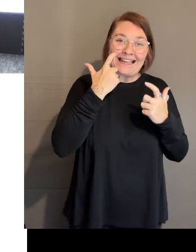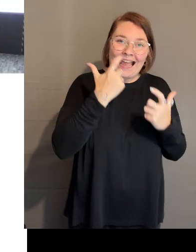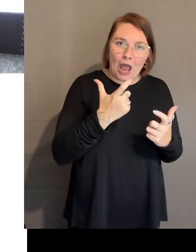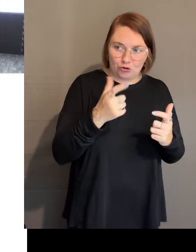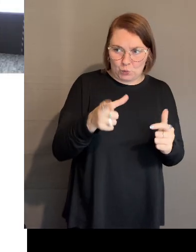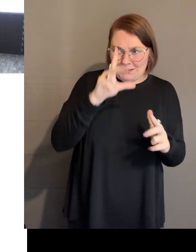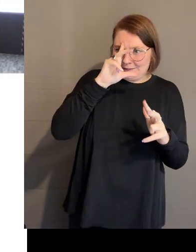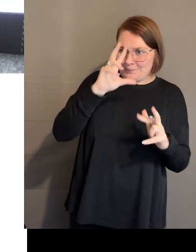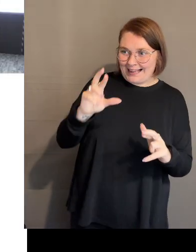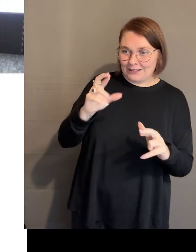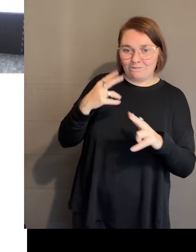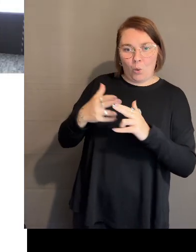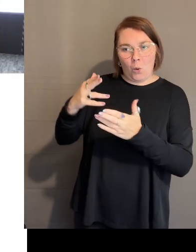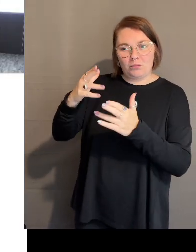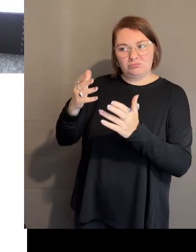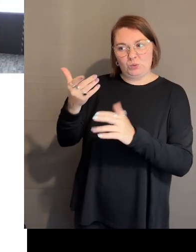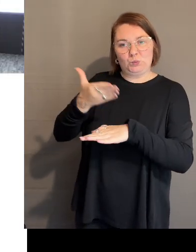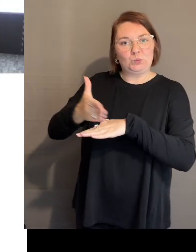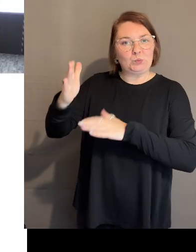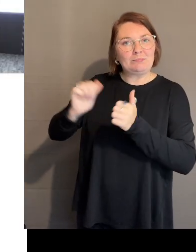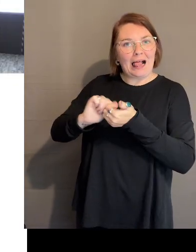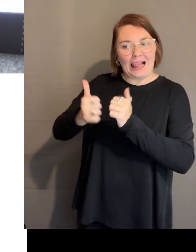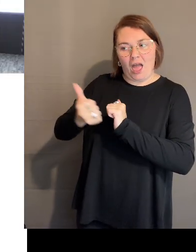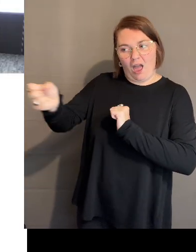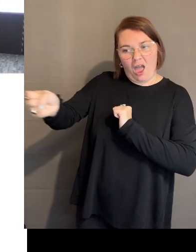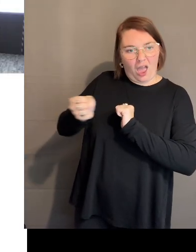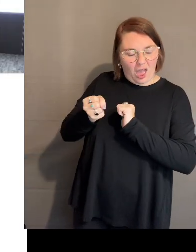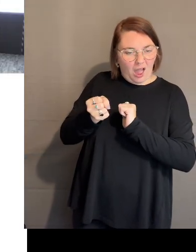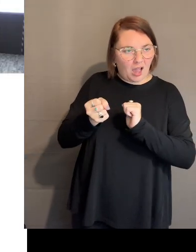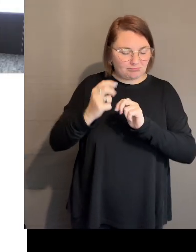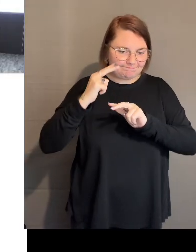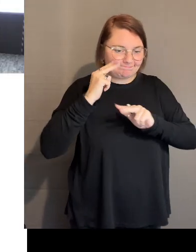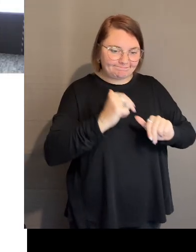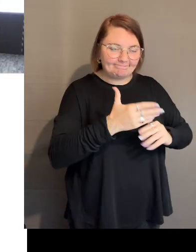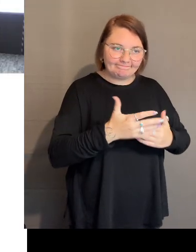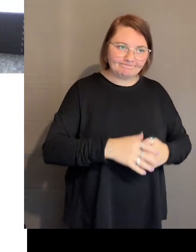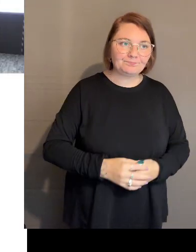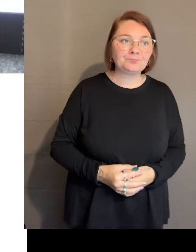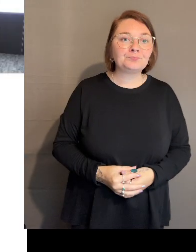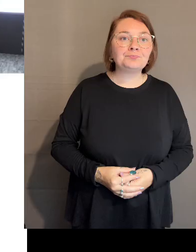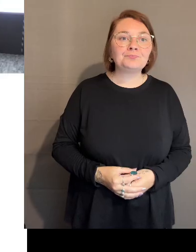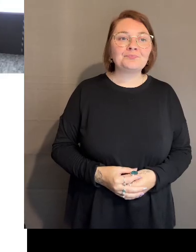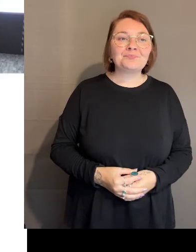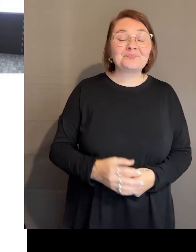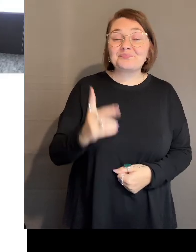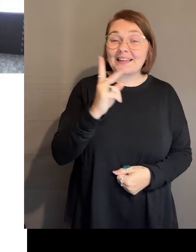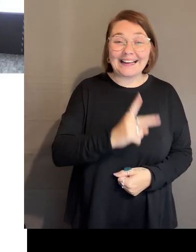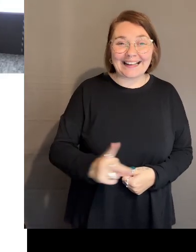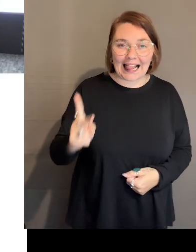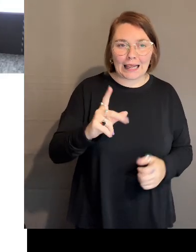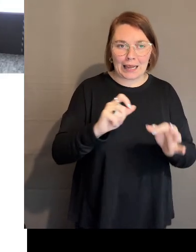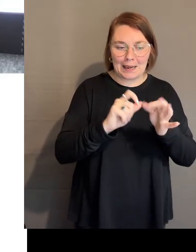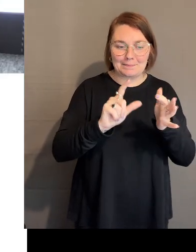Care that you would be expected to partake in as a new partner. Again.